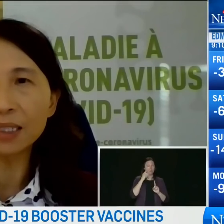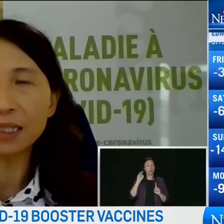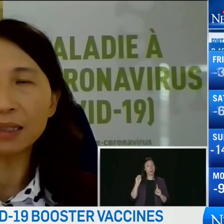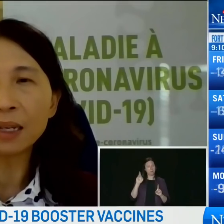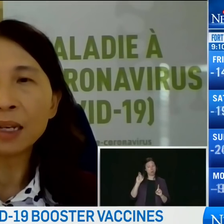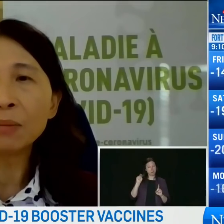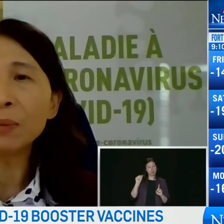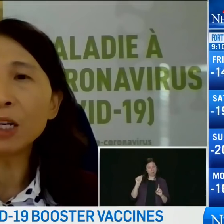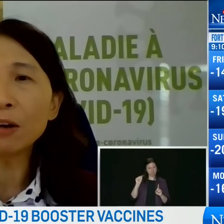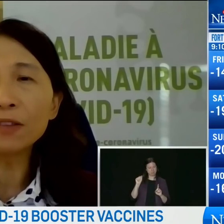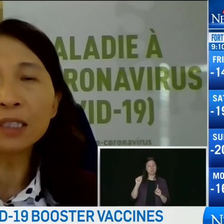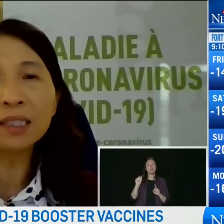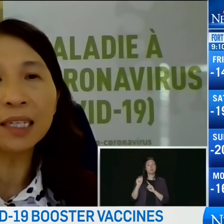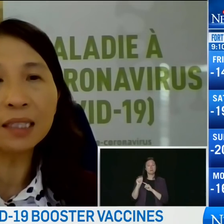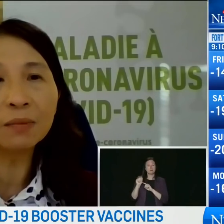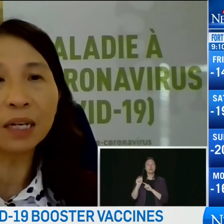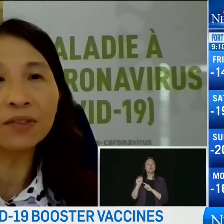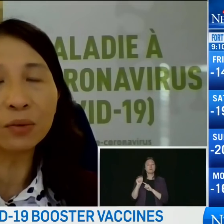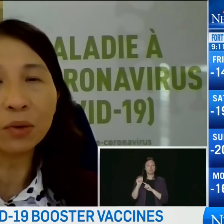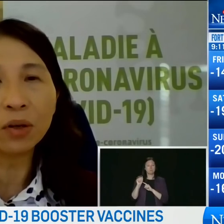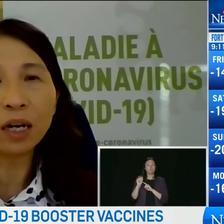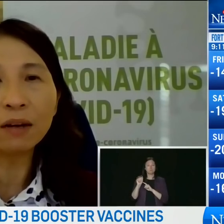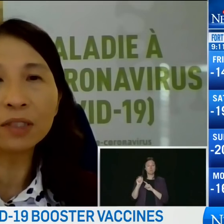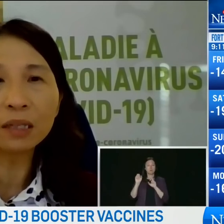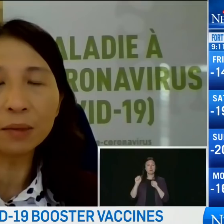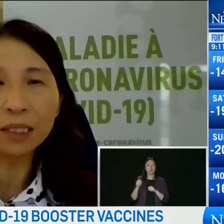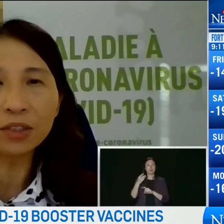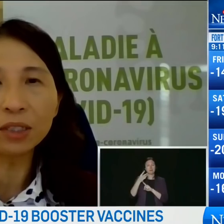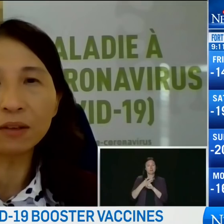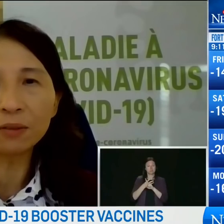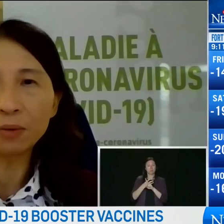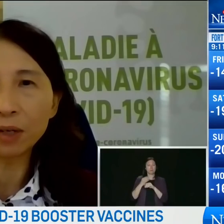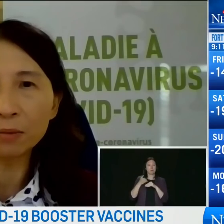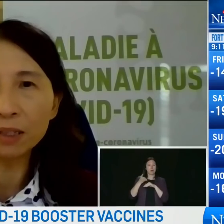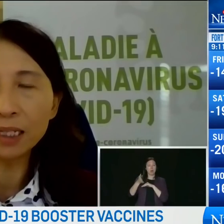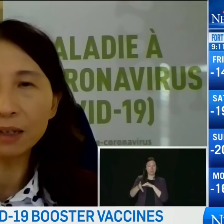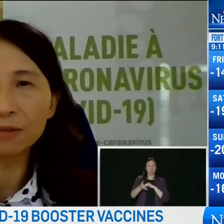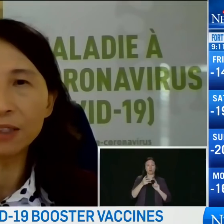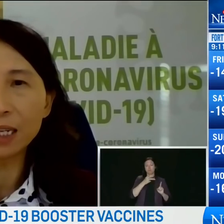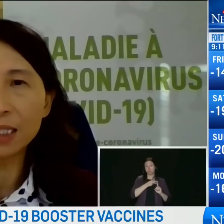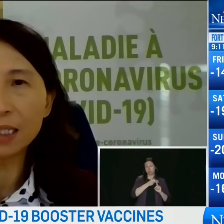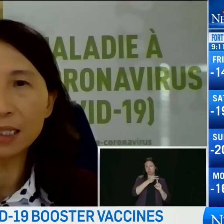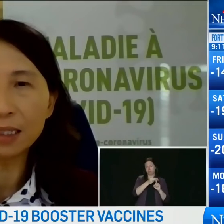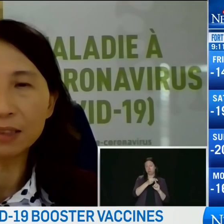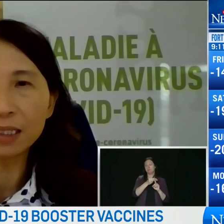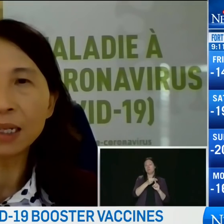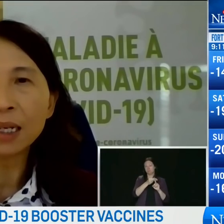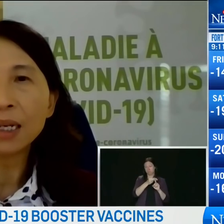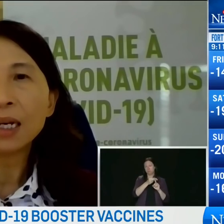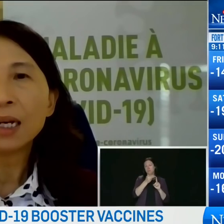NACI FURTHER RECOMMENDS A BOOST ERDOS OF AN AUTHORIZED mRNA